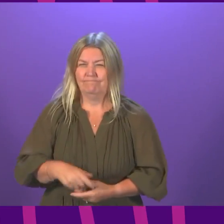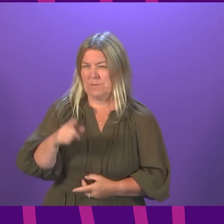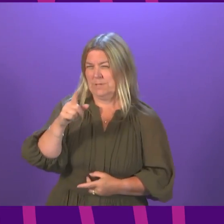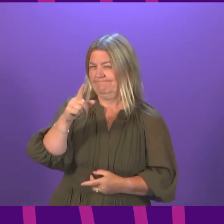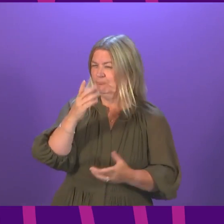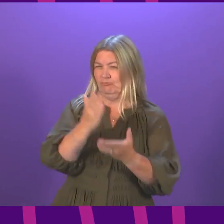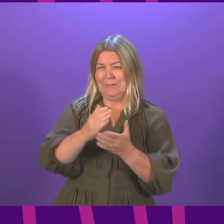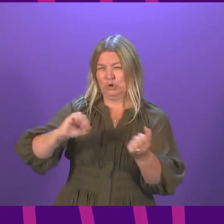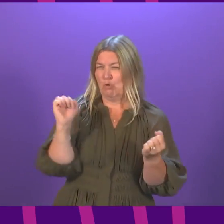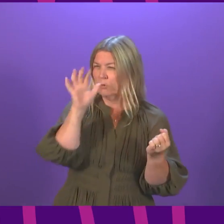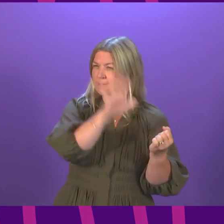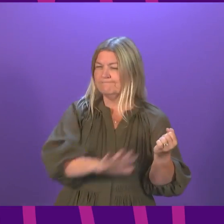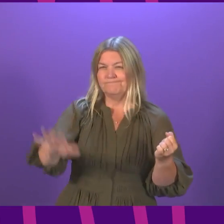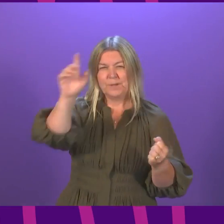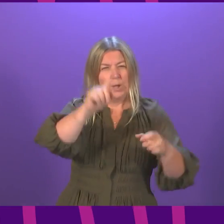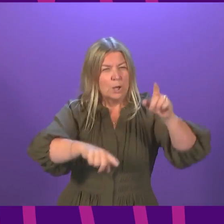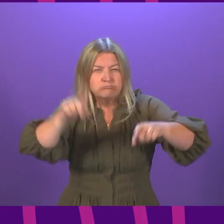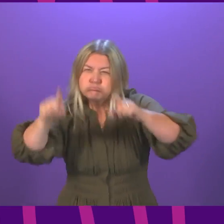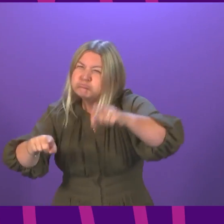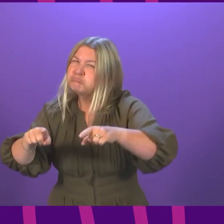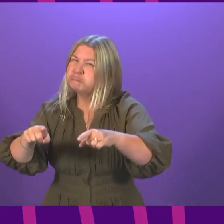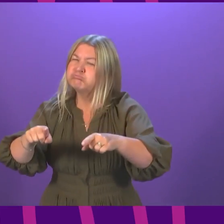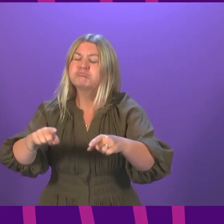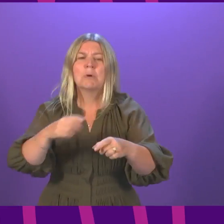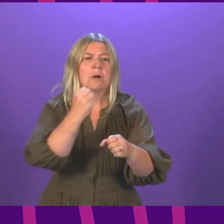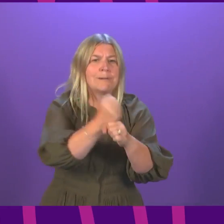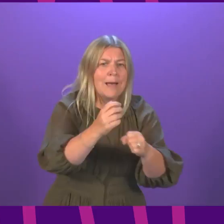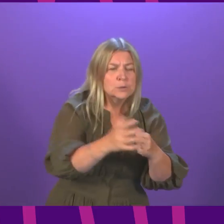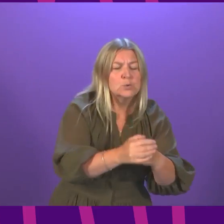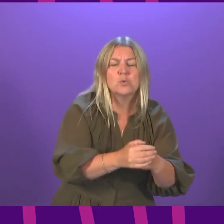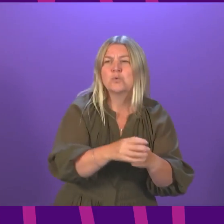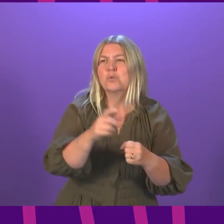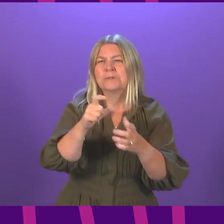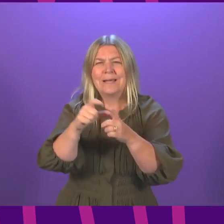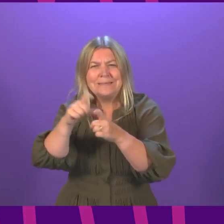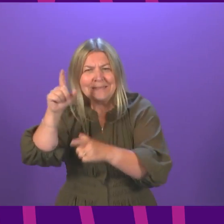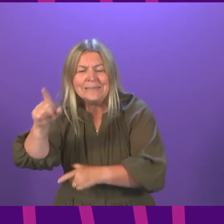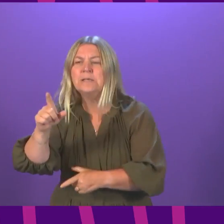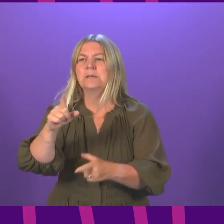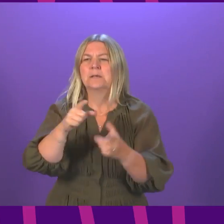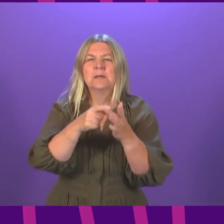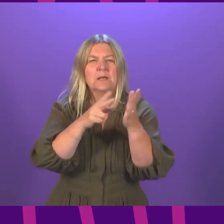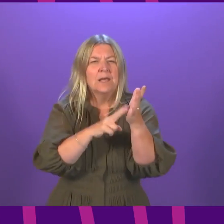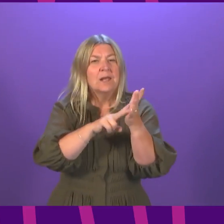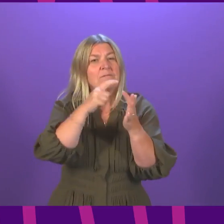in drug deaths. Areas such as Glasgow, Dundee and Inverclyde are the worst affected. However,